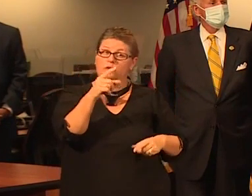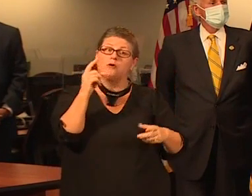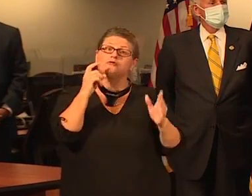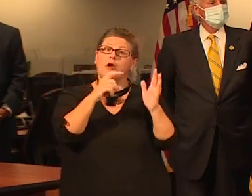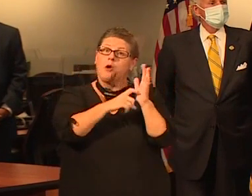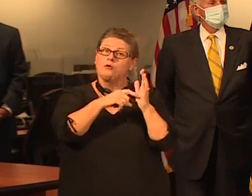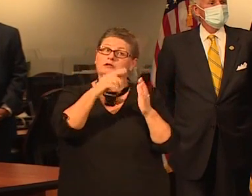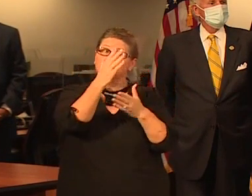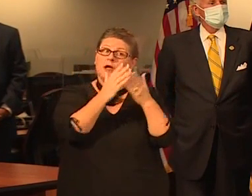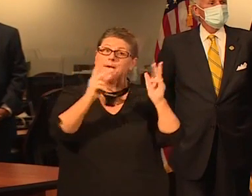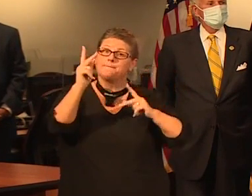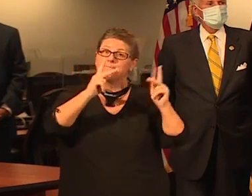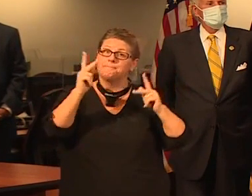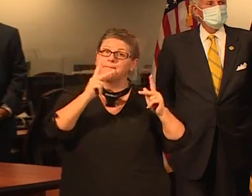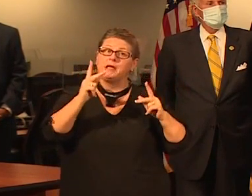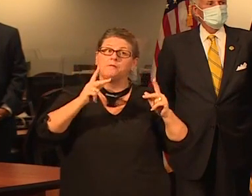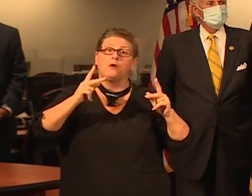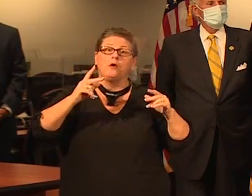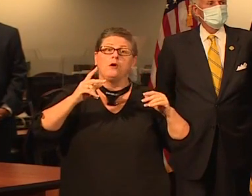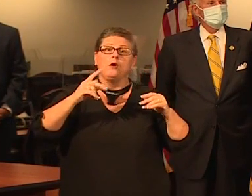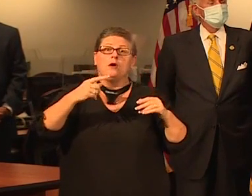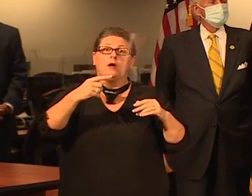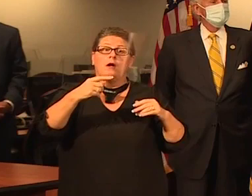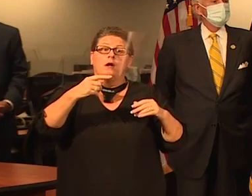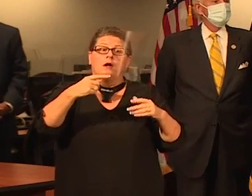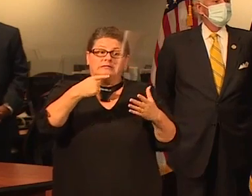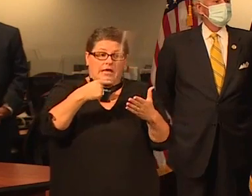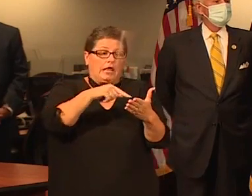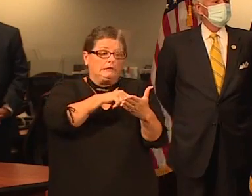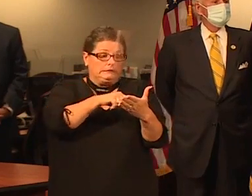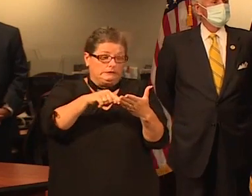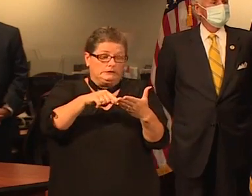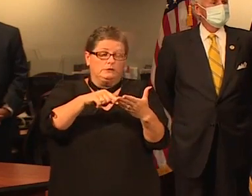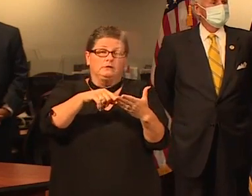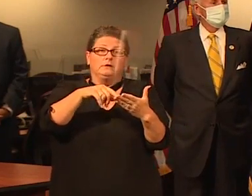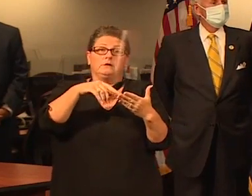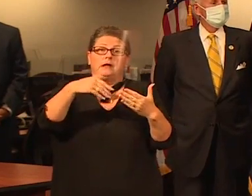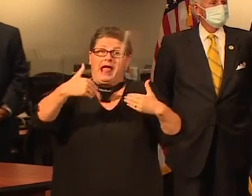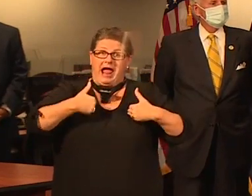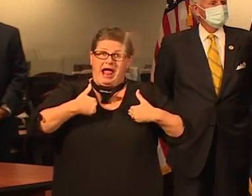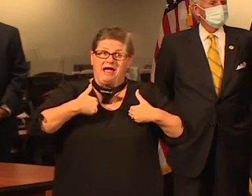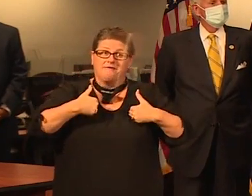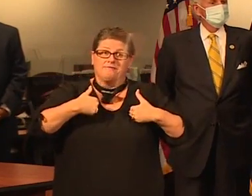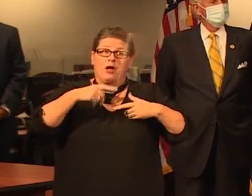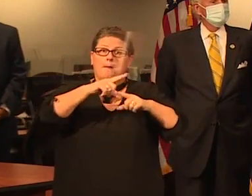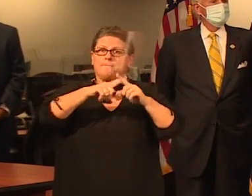THAT PERSON DID NOT HAVE A TEST BUT SAYS COVID. THEY DID NOT HAVE A TEST.